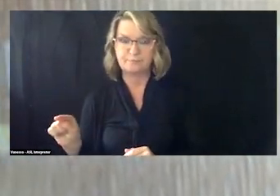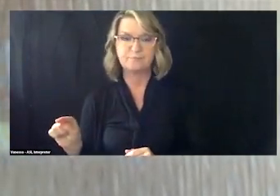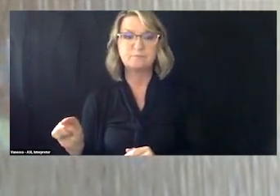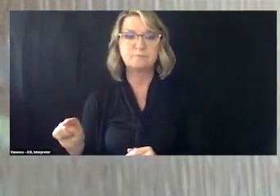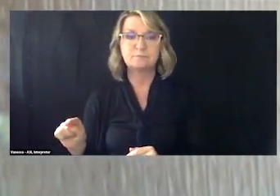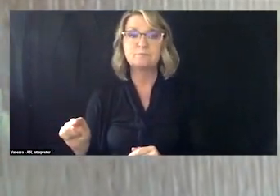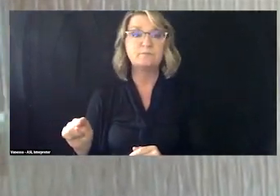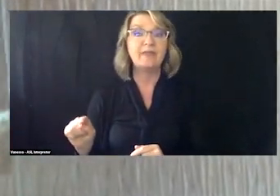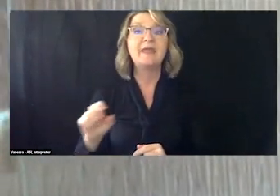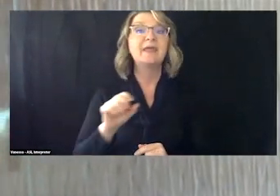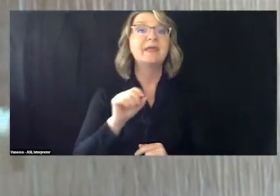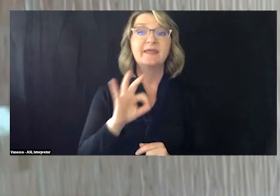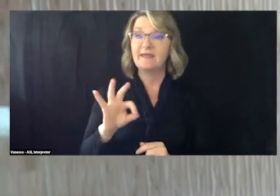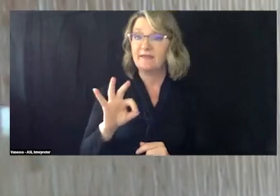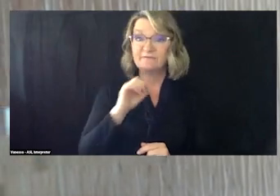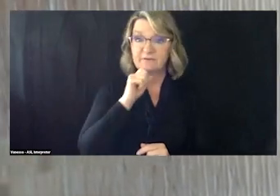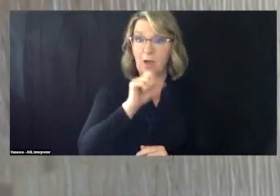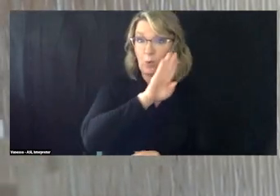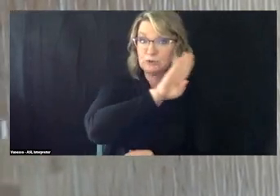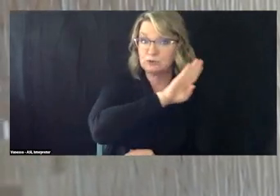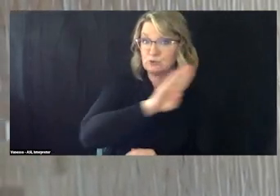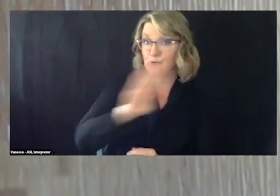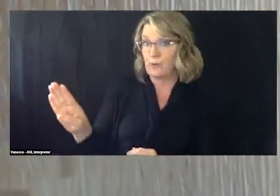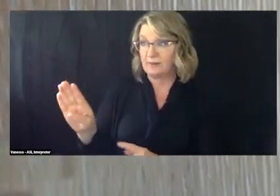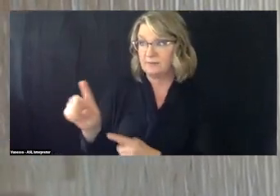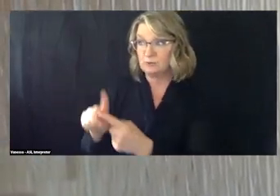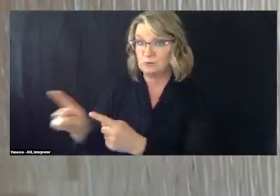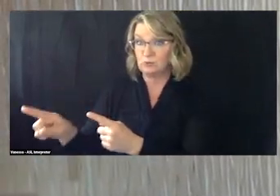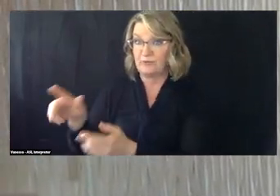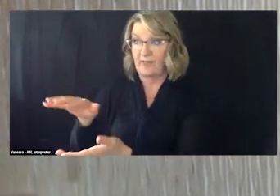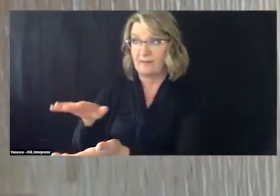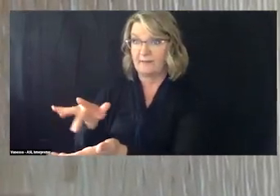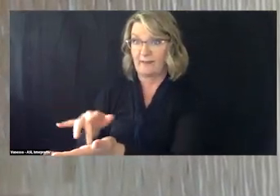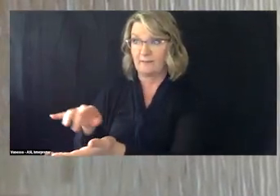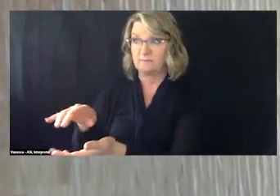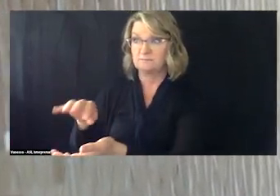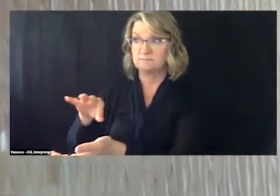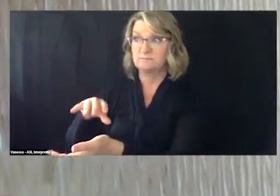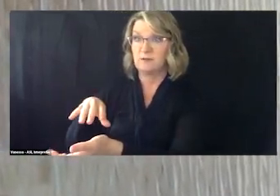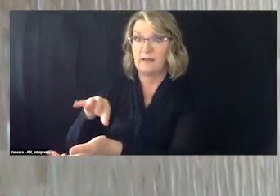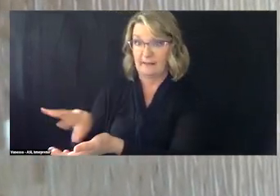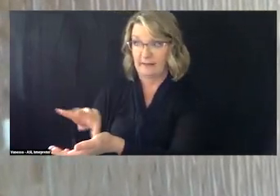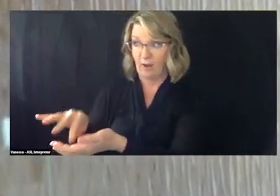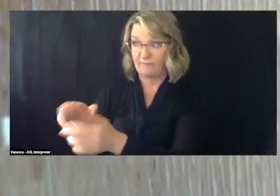and the last thing would be if they're not going directly to our Central Count facility they may be